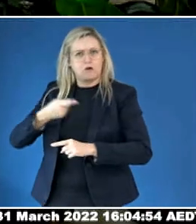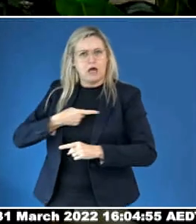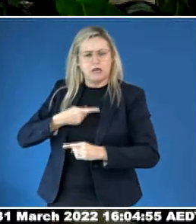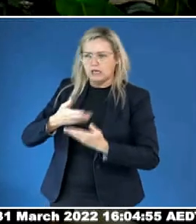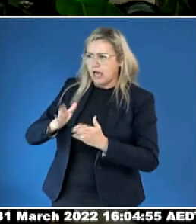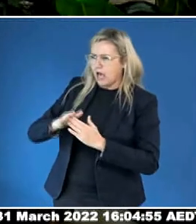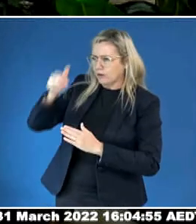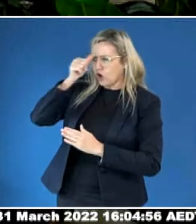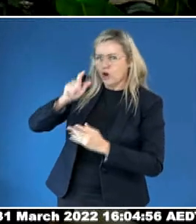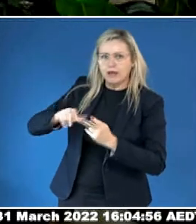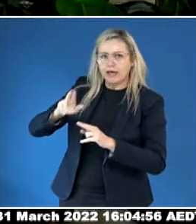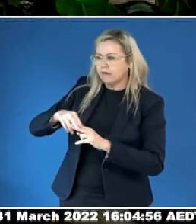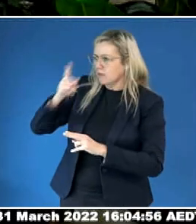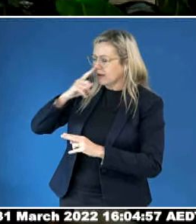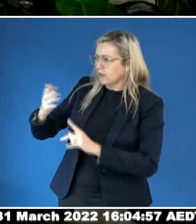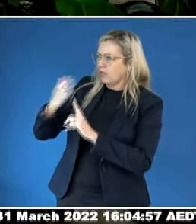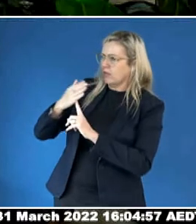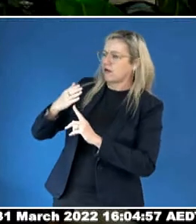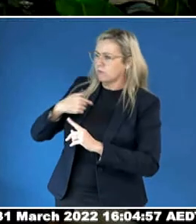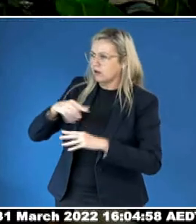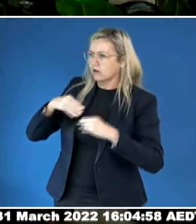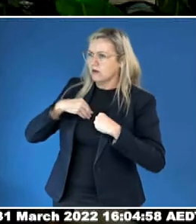have been told our entire lives to suck it up and stop being so sensitive."